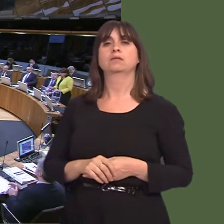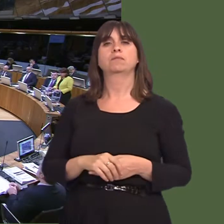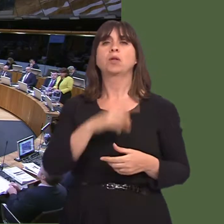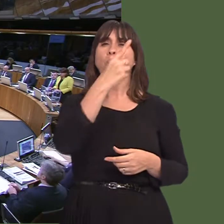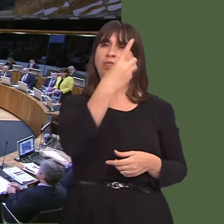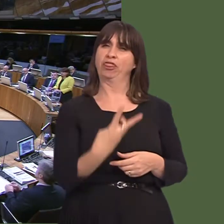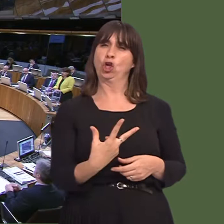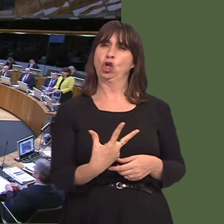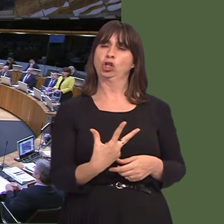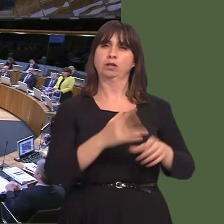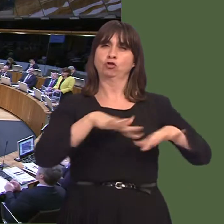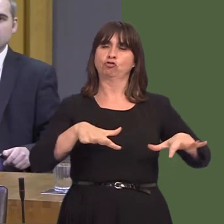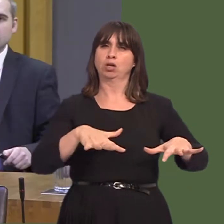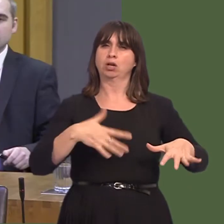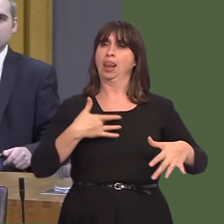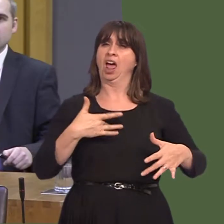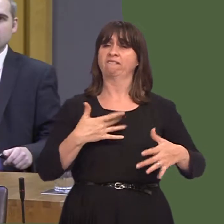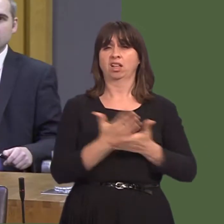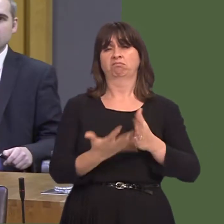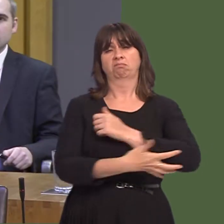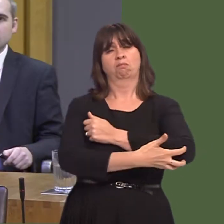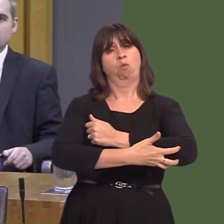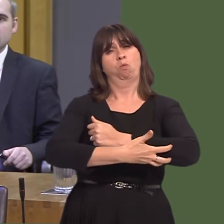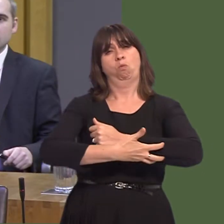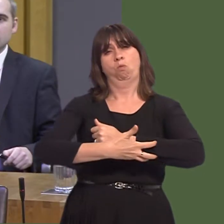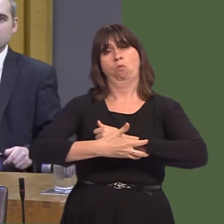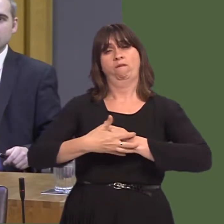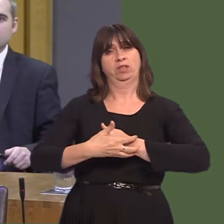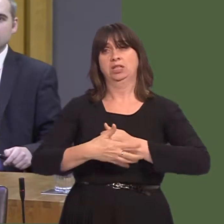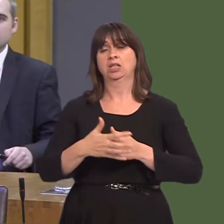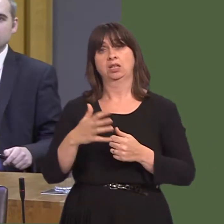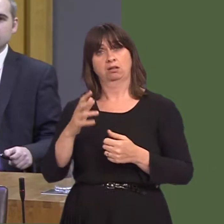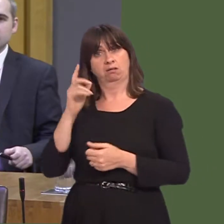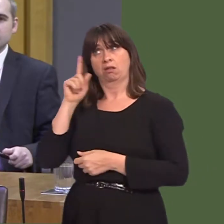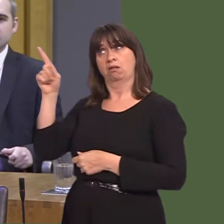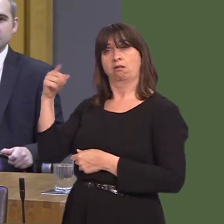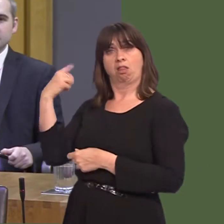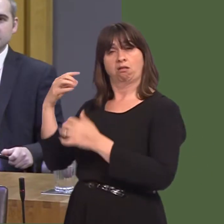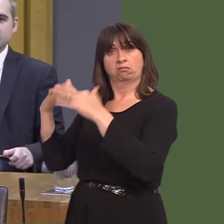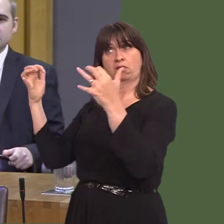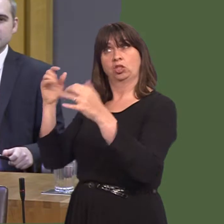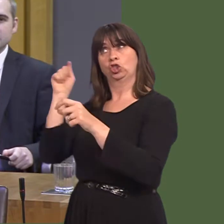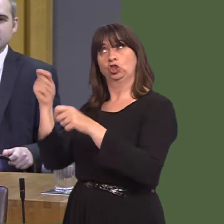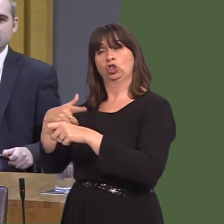Does the First Minister believe his Government or the Conservatives in Westminster are best placed to tackle this national crisis?